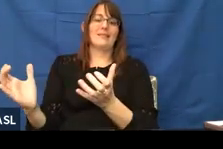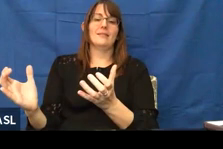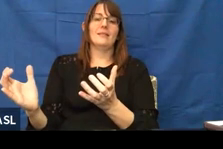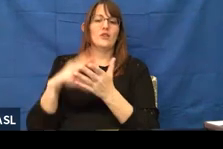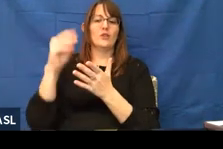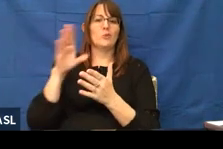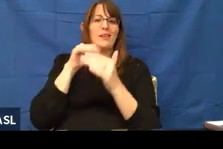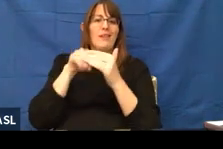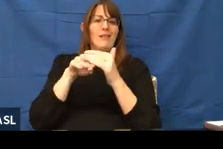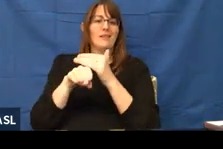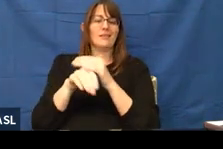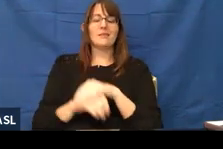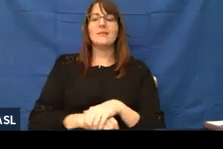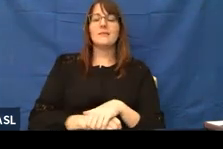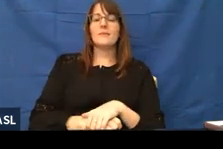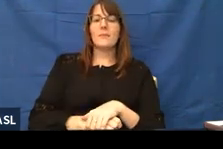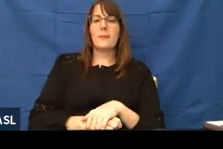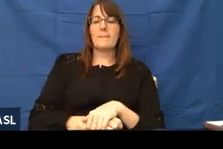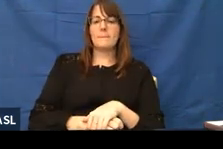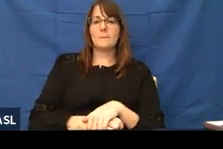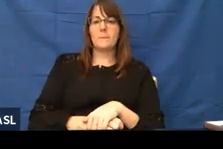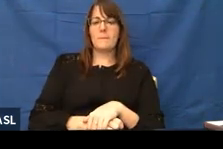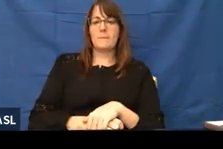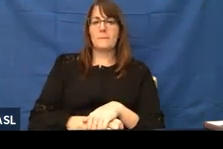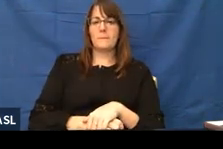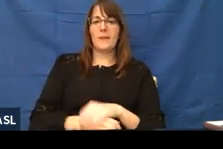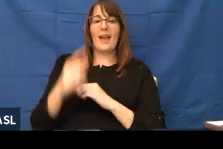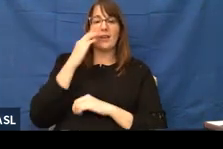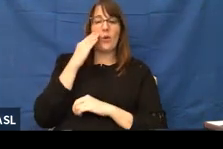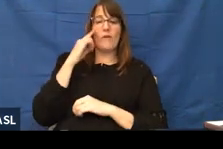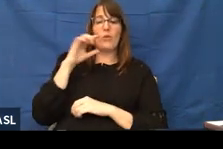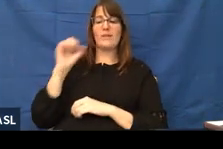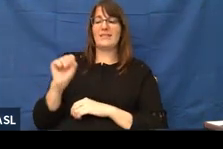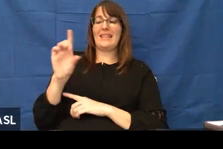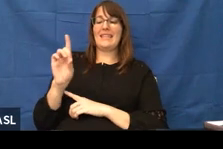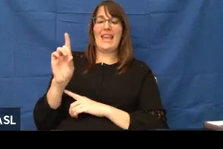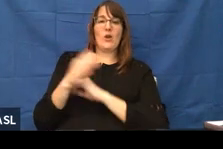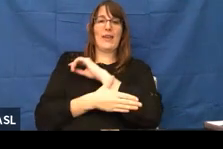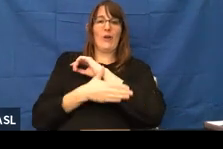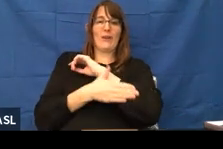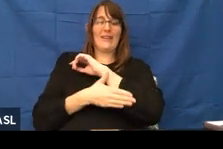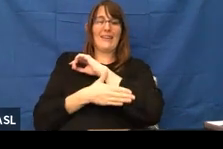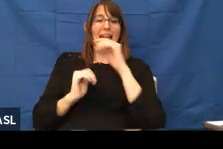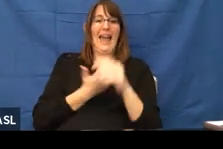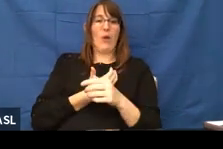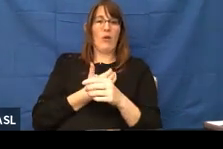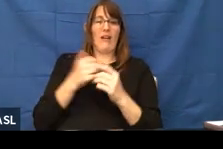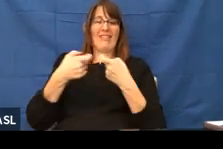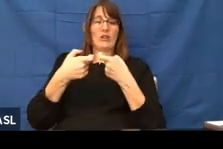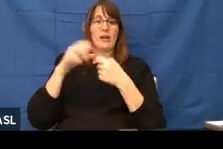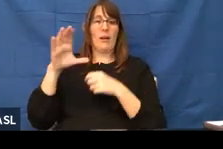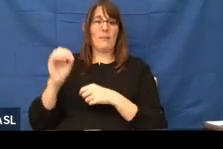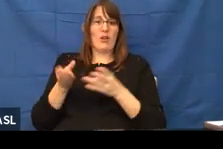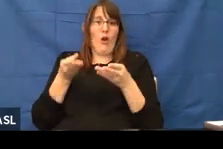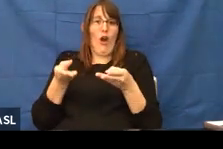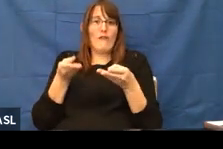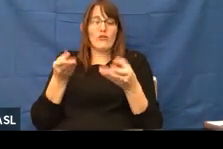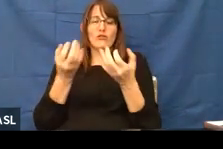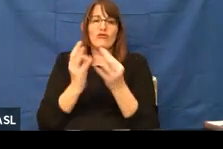Jewyl Alderson Clarke, SDCOE: I know for. In addition, like in San Diego County, our energy company sdg&e they offer a number of classes at the sdg&e Innovation Center.